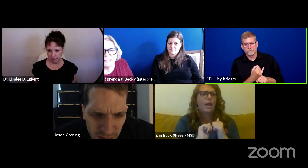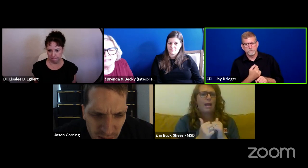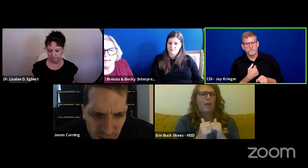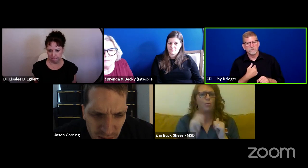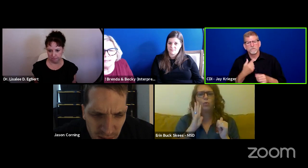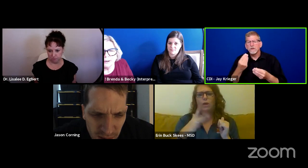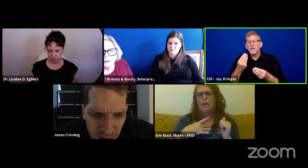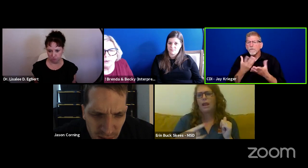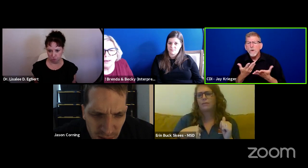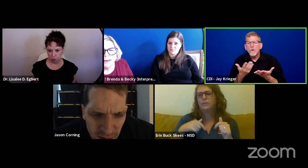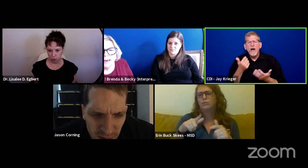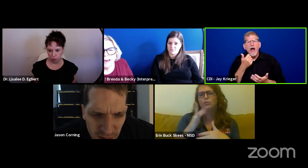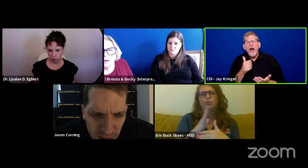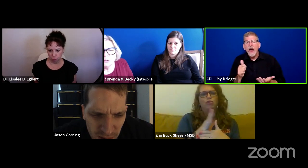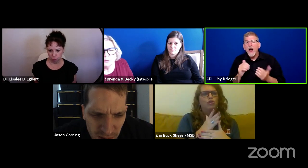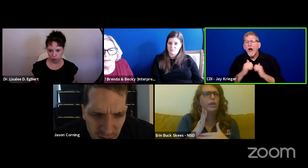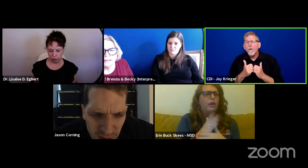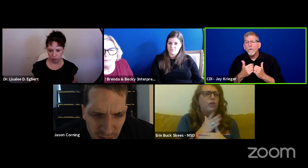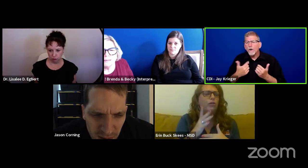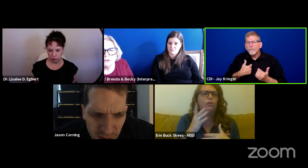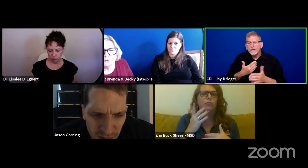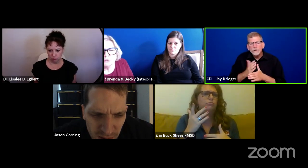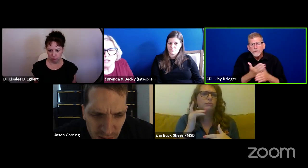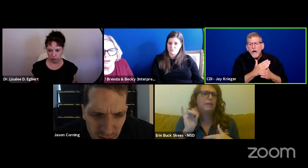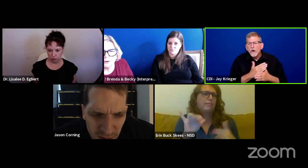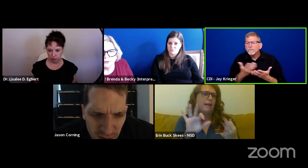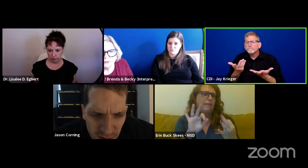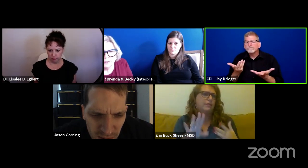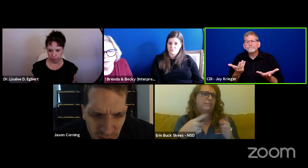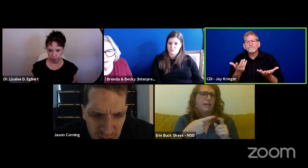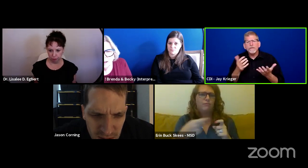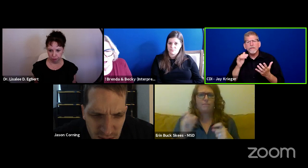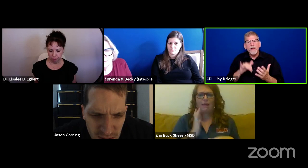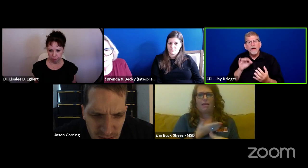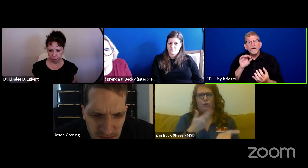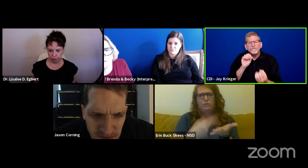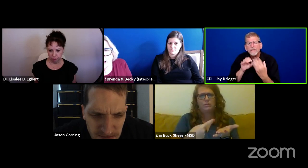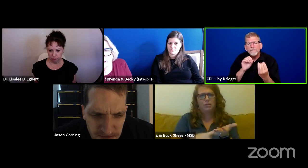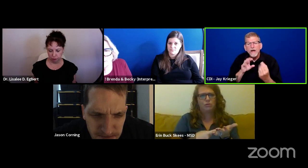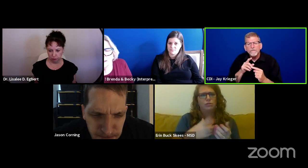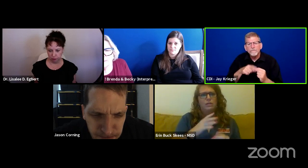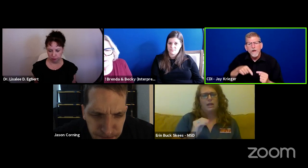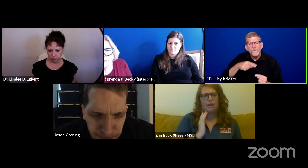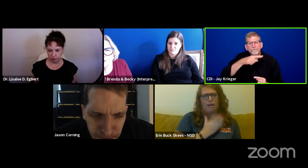Please let me know how you would like know share the feedback that I am hearing from